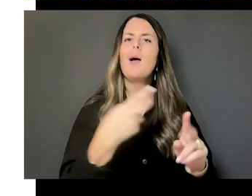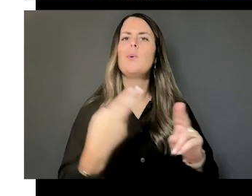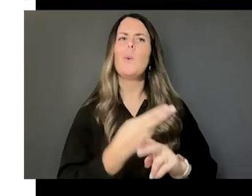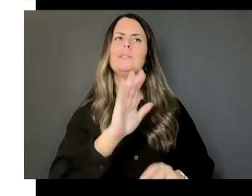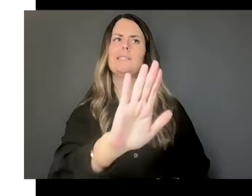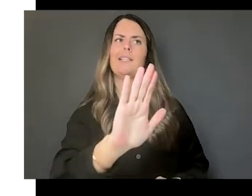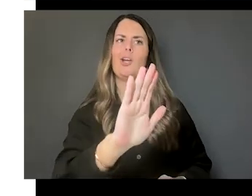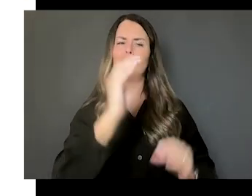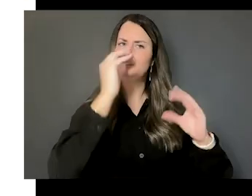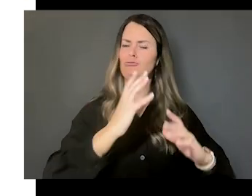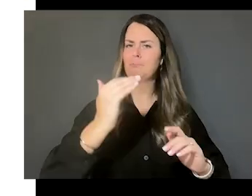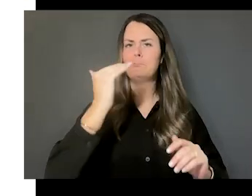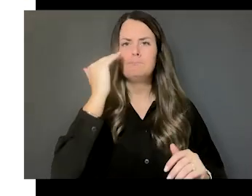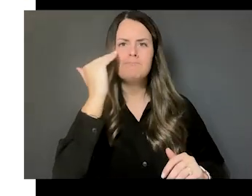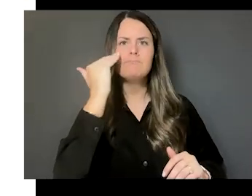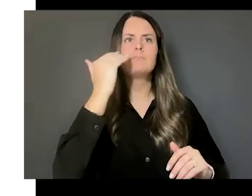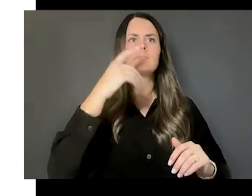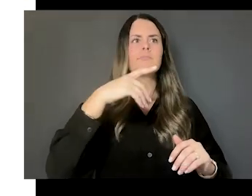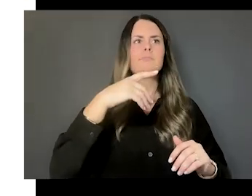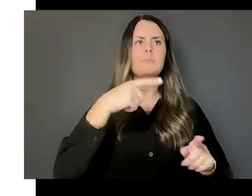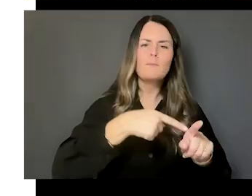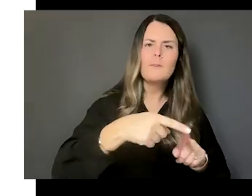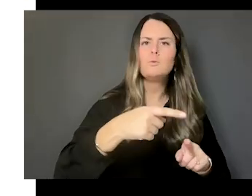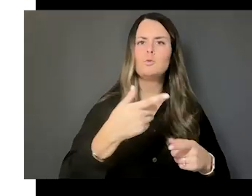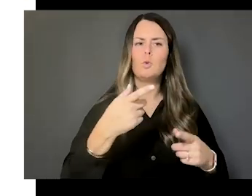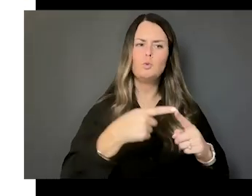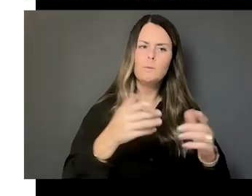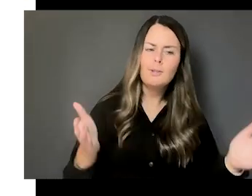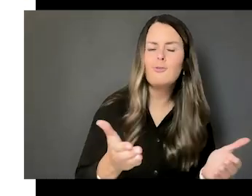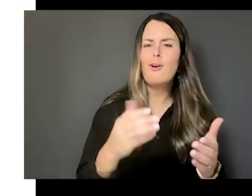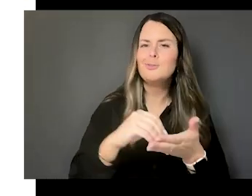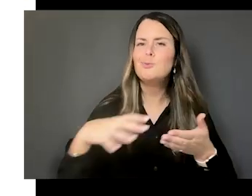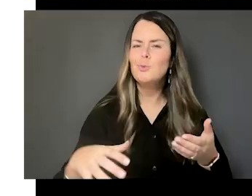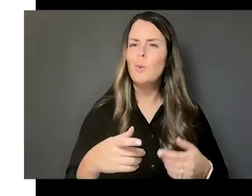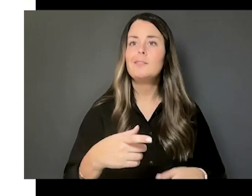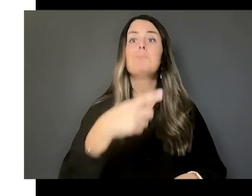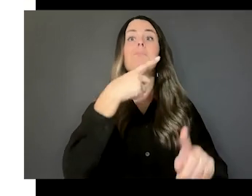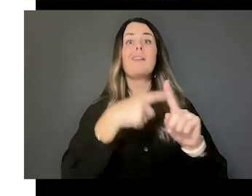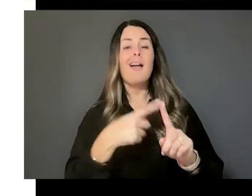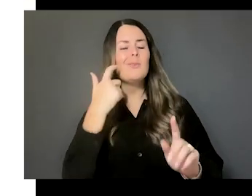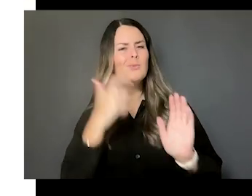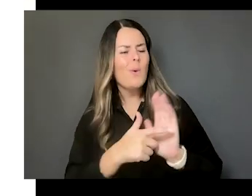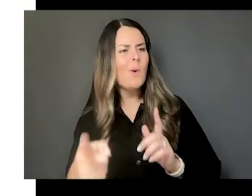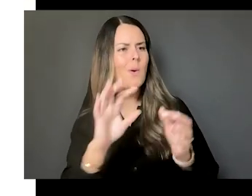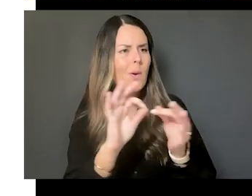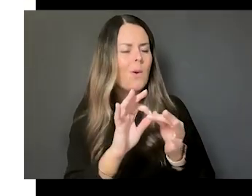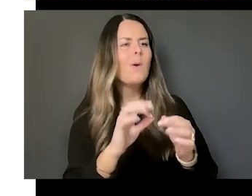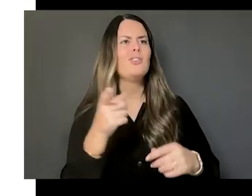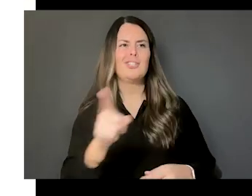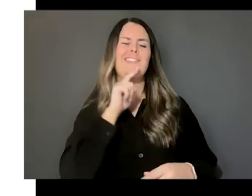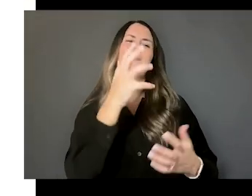understanding and content knowledge to push student learning forward. And I also heard that, you're really wanting every student's